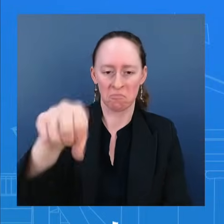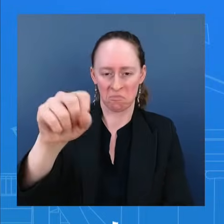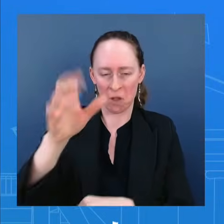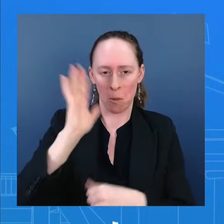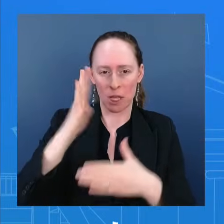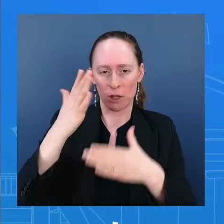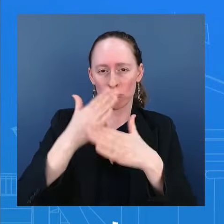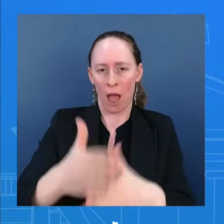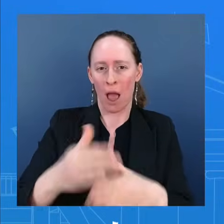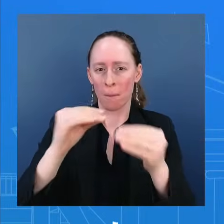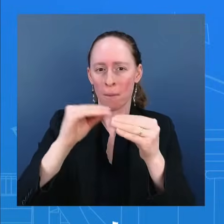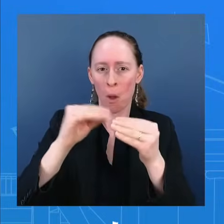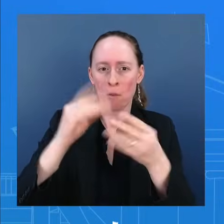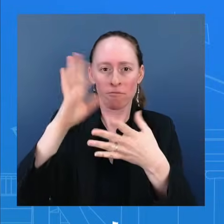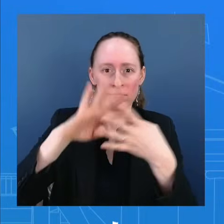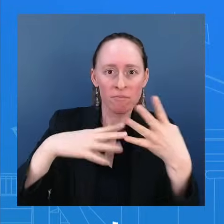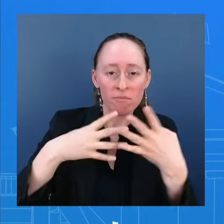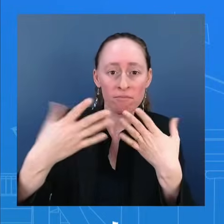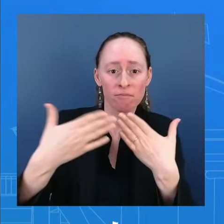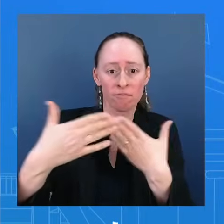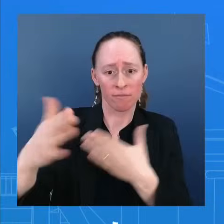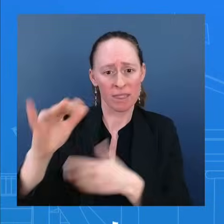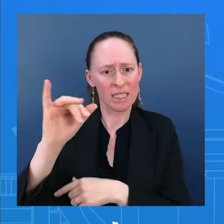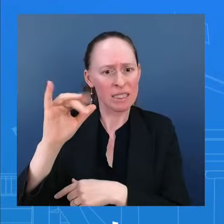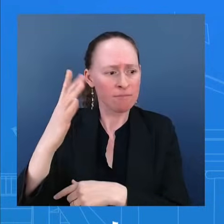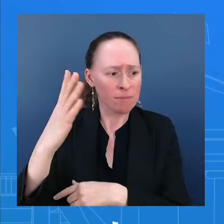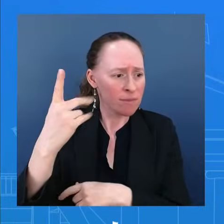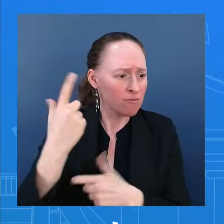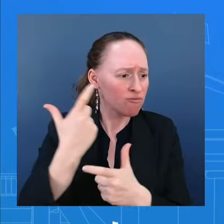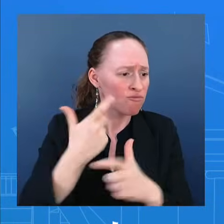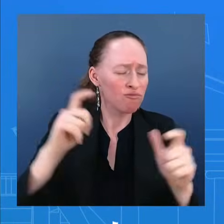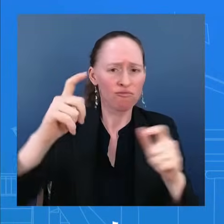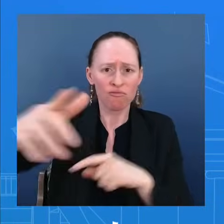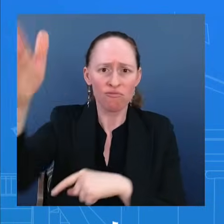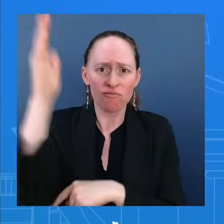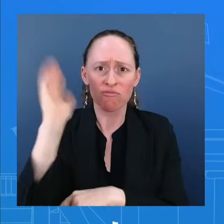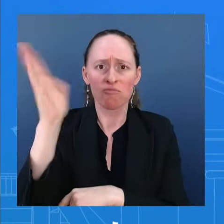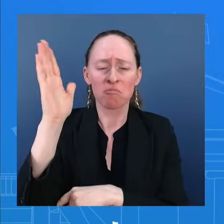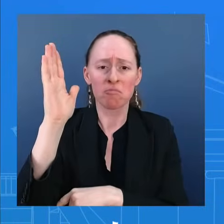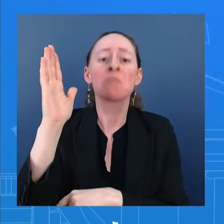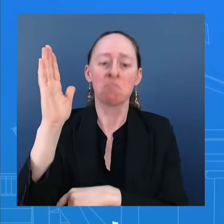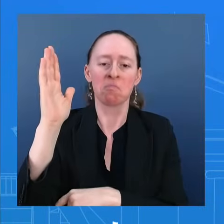or giving any important remarks as he -- as he ends his presidency.